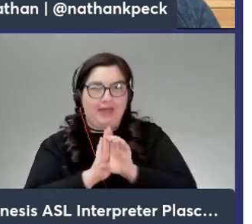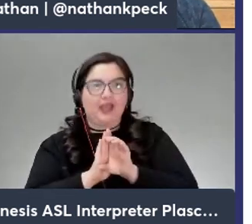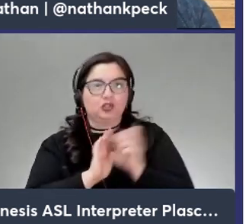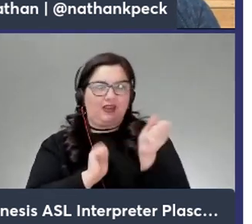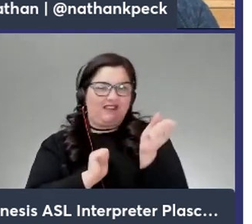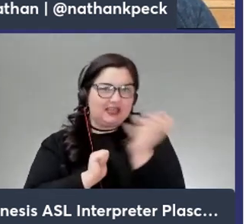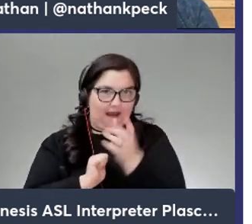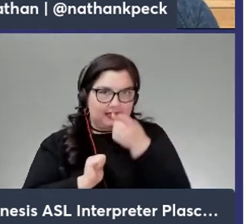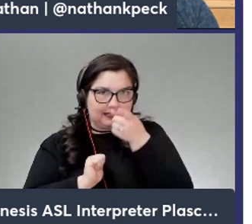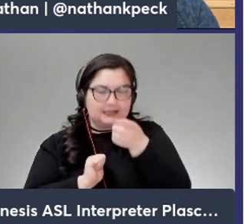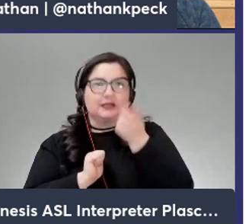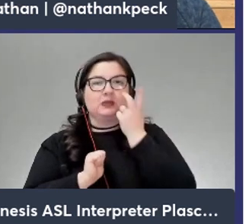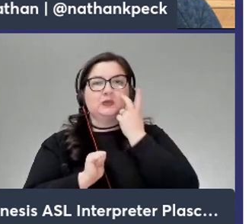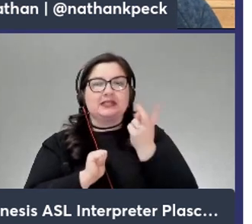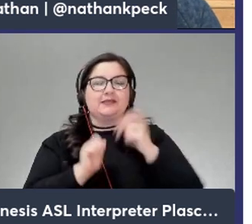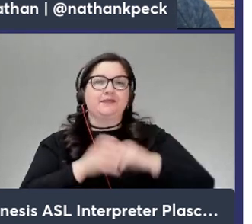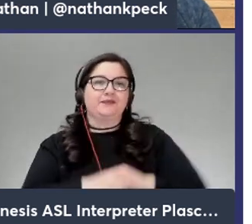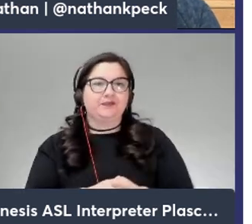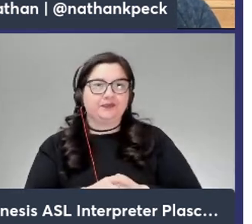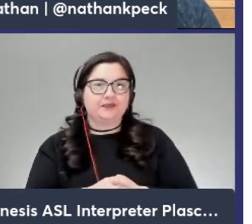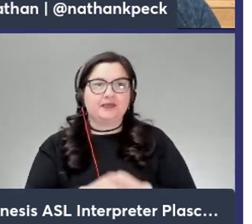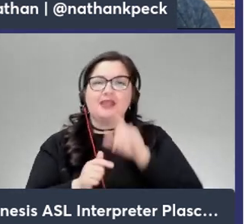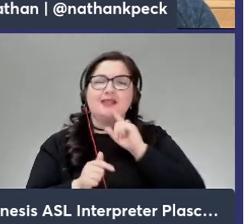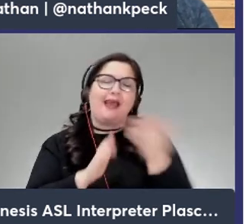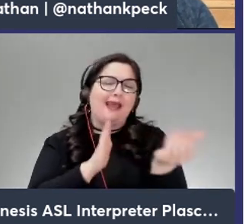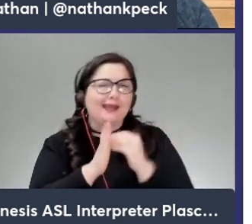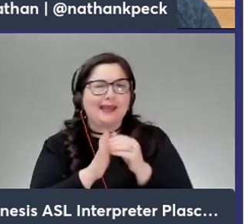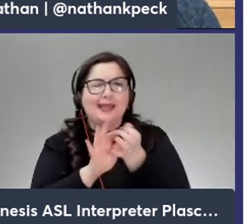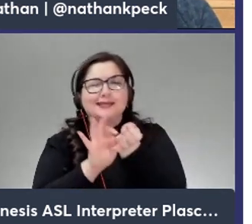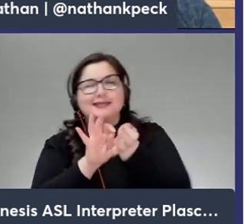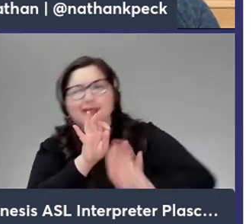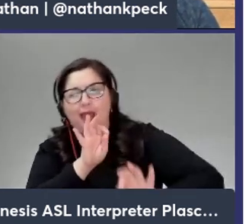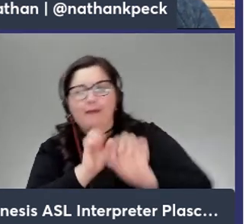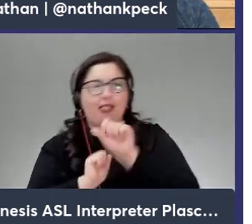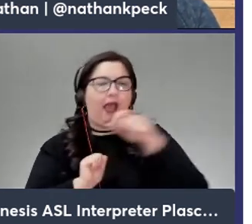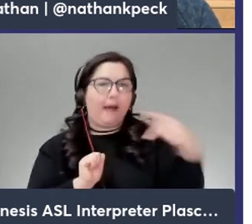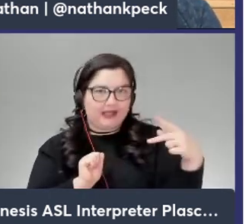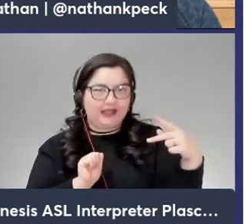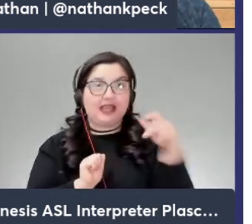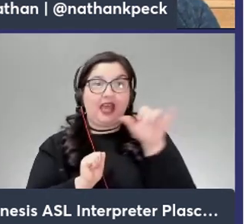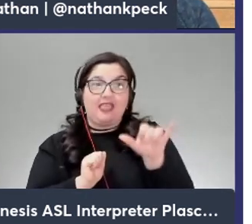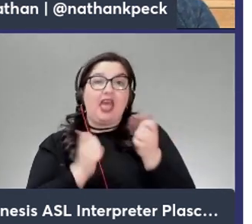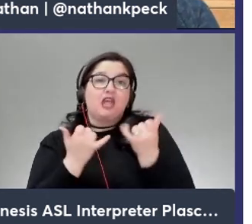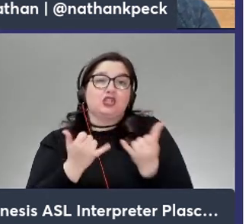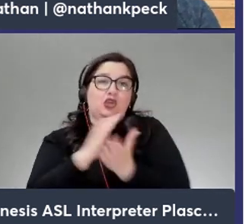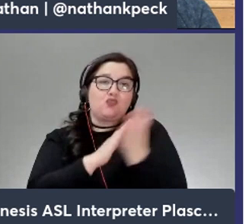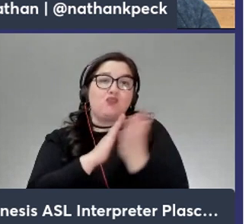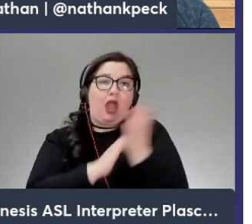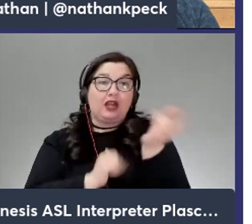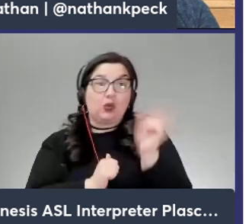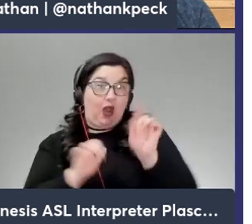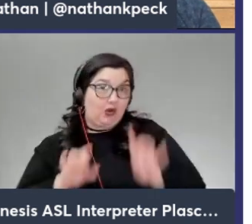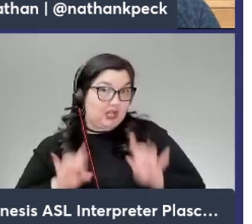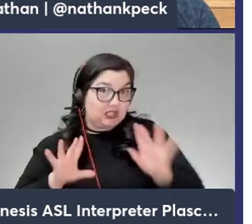So this is a, like I said, a super simple application. This is currently running in Sydney, Australia. I'm located in Boulder, Colorado.